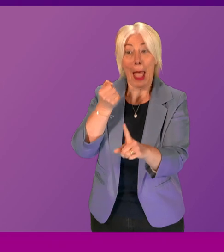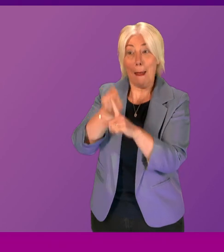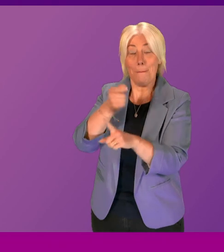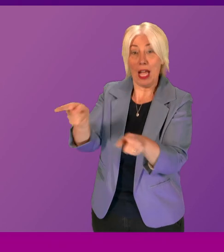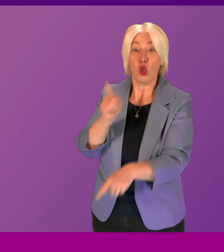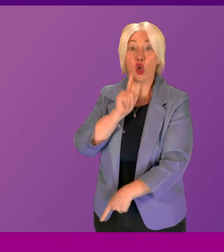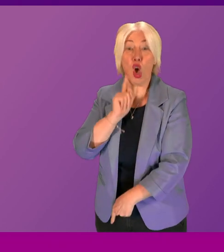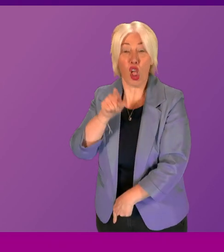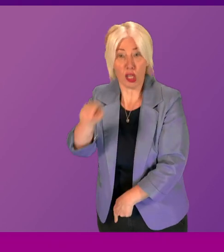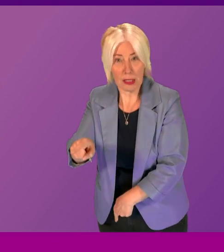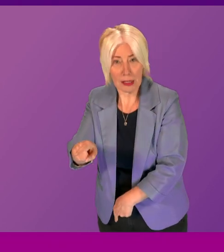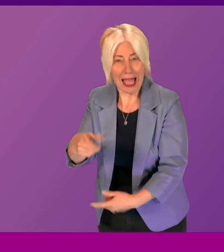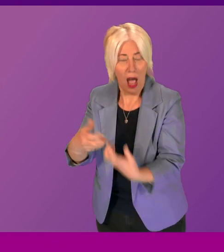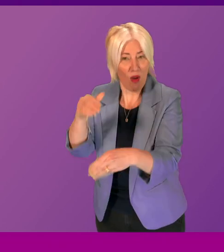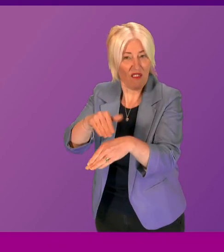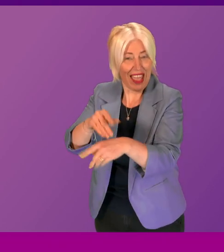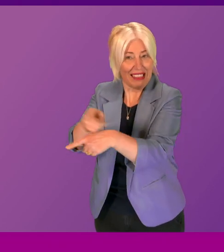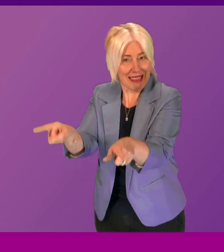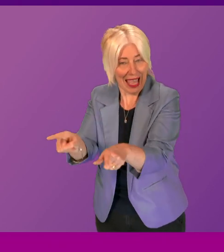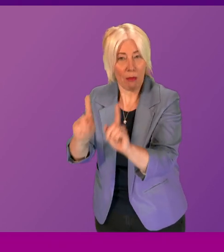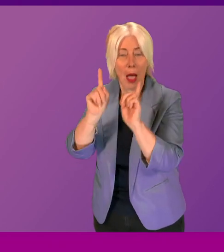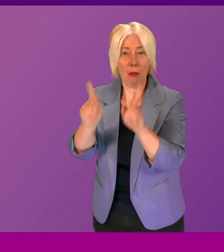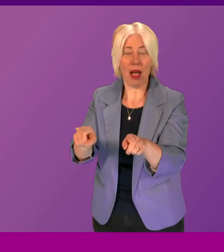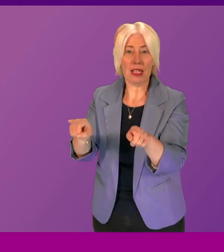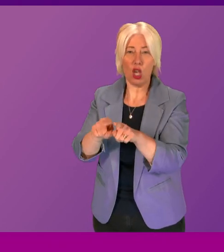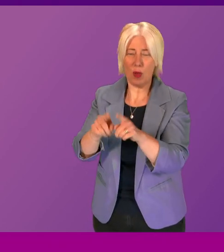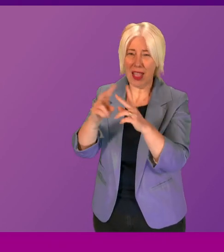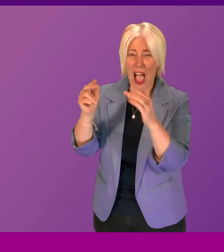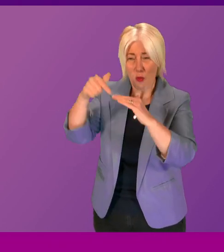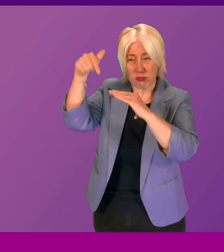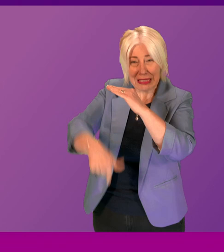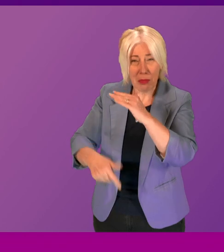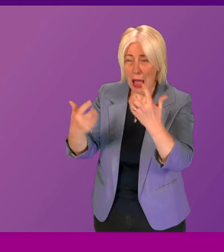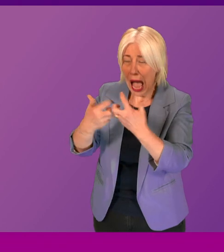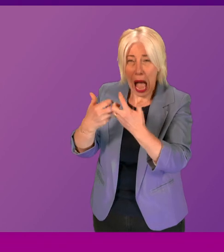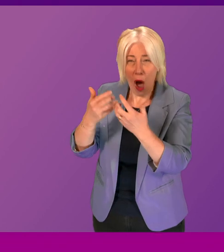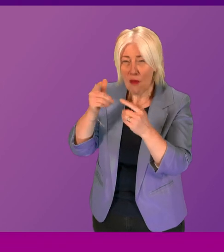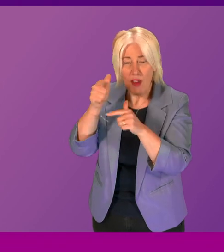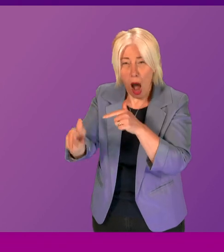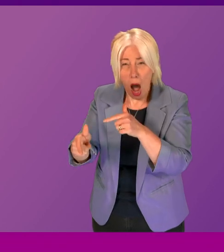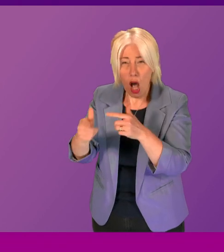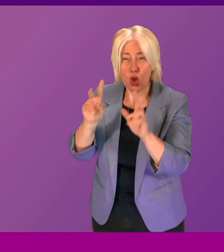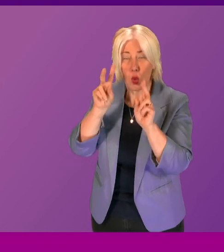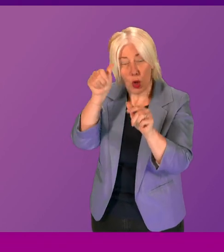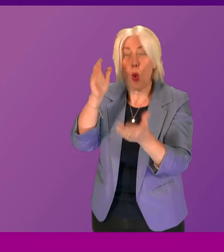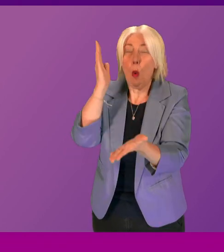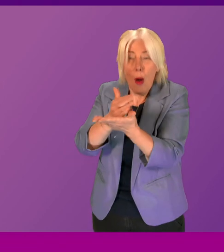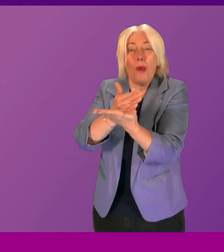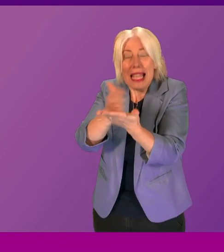abuse has on girls but on its extent, so that we can be clear about what exactly we are trying to tackle?